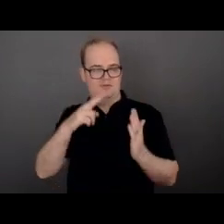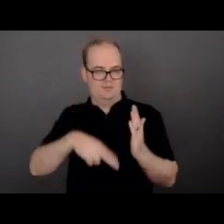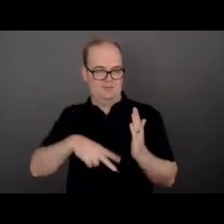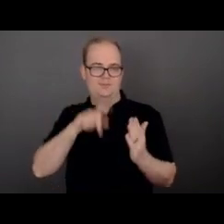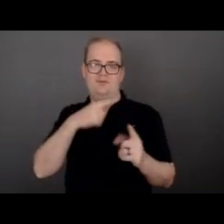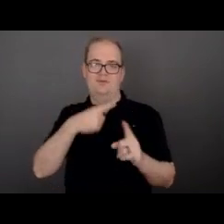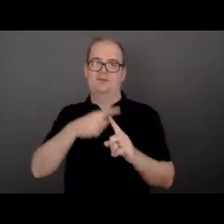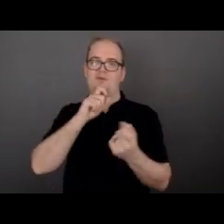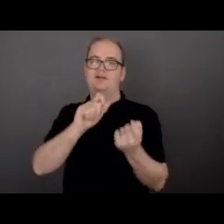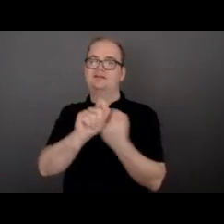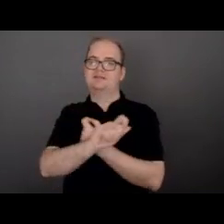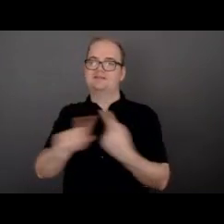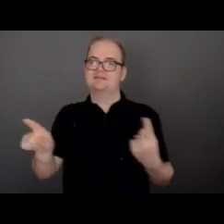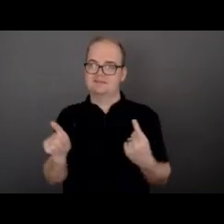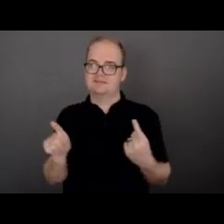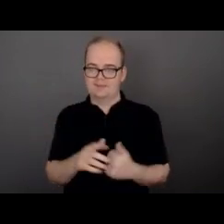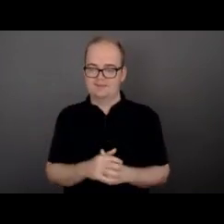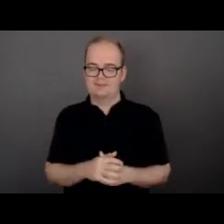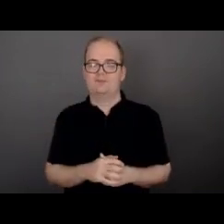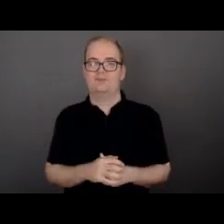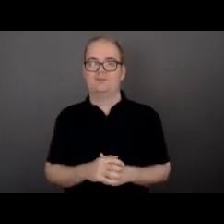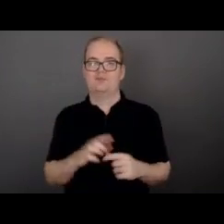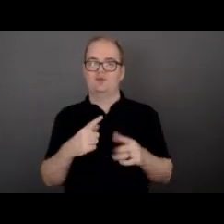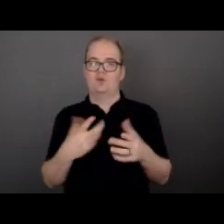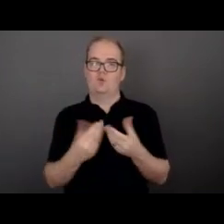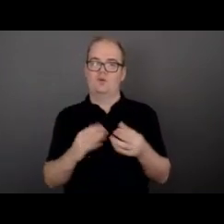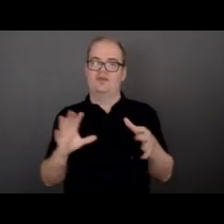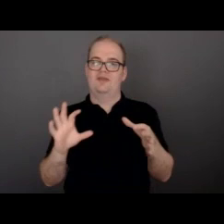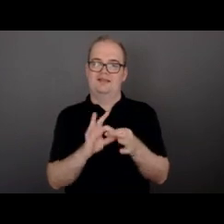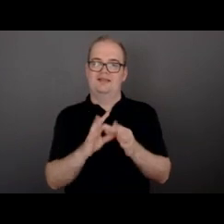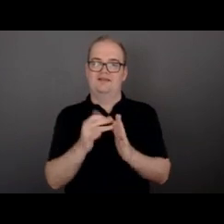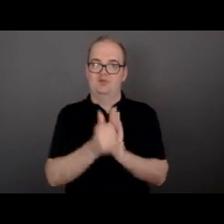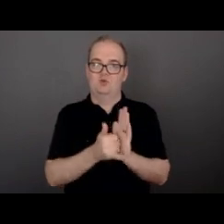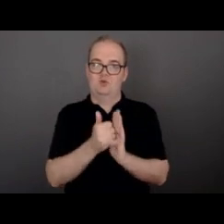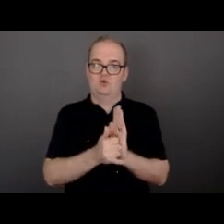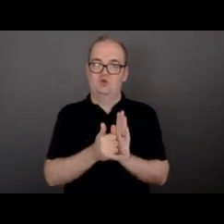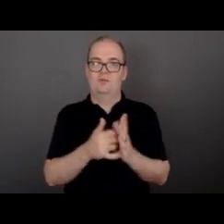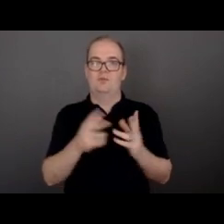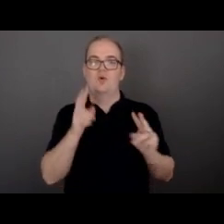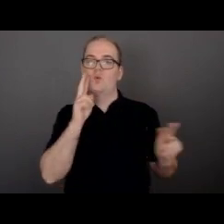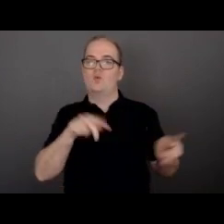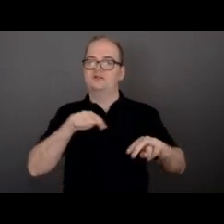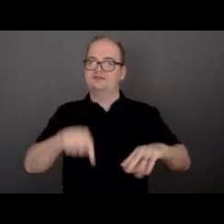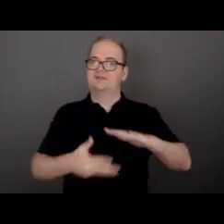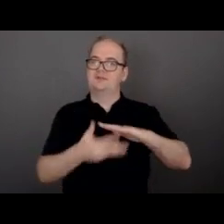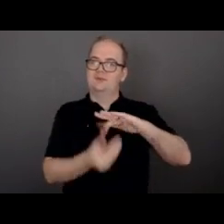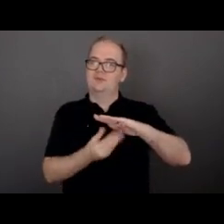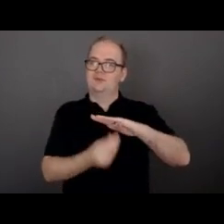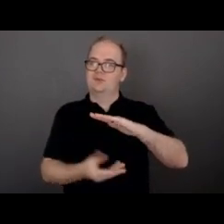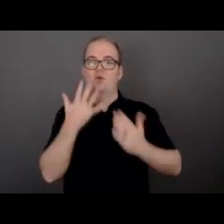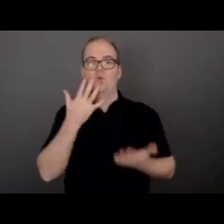with those and our link to YouTube once this recording has been published on our YouTube channel too.